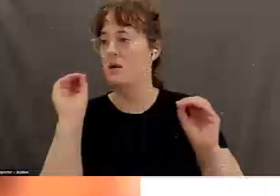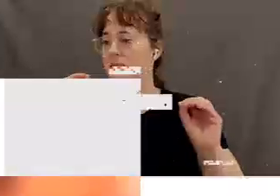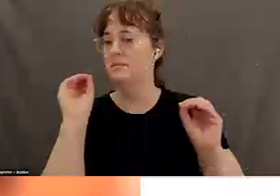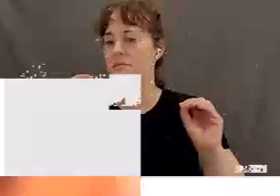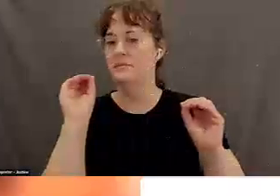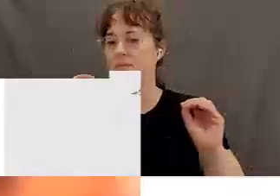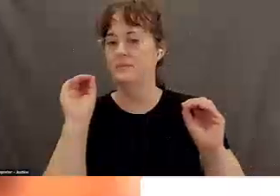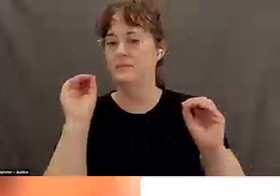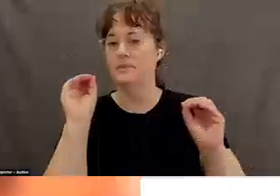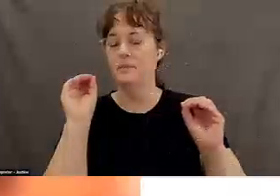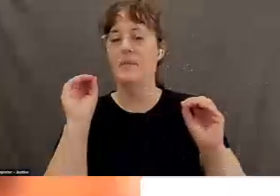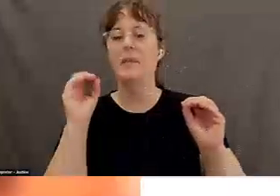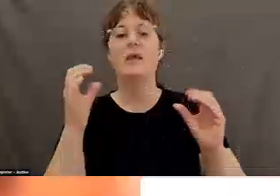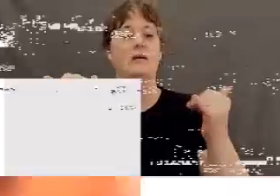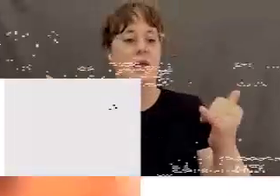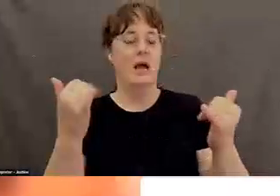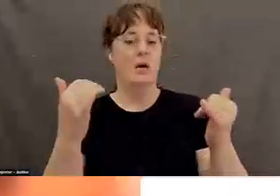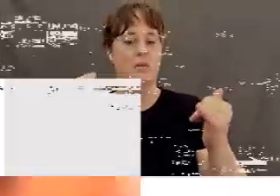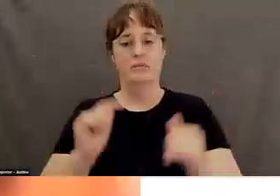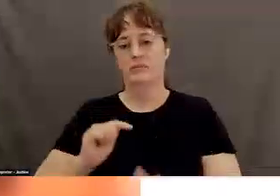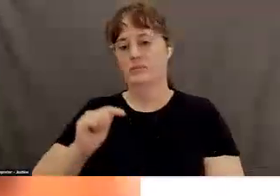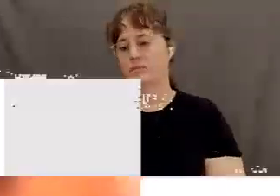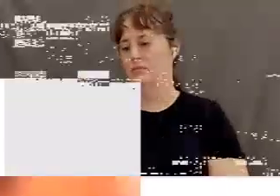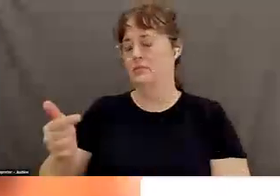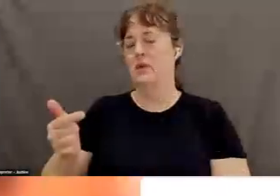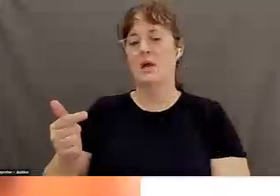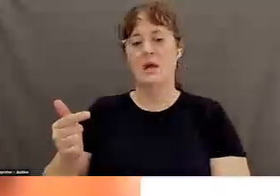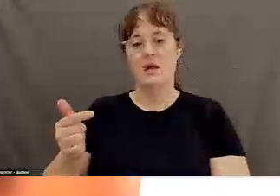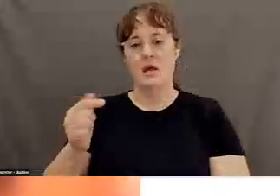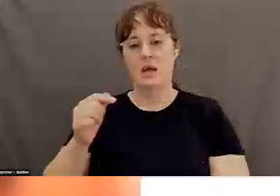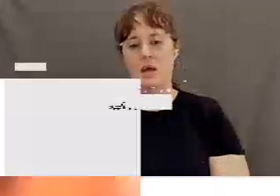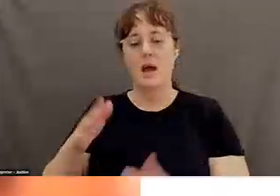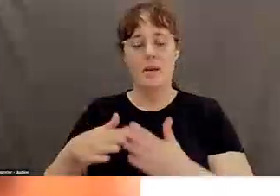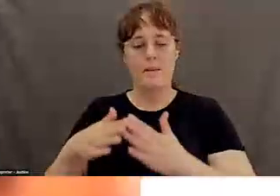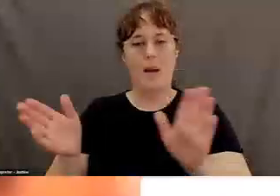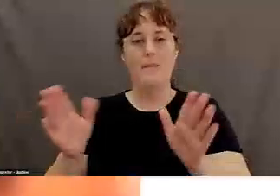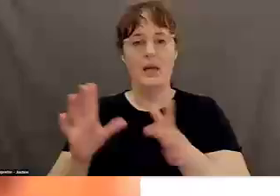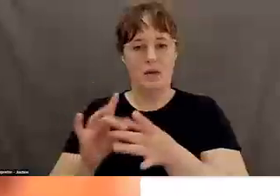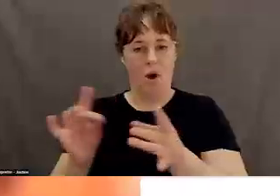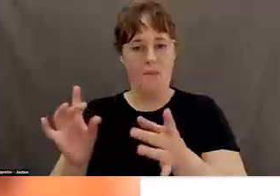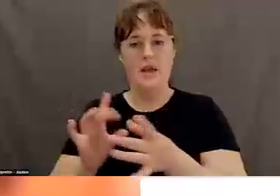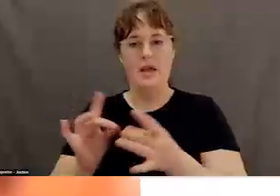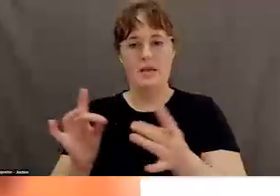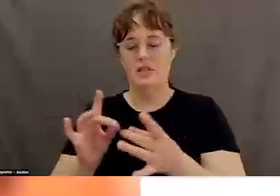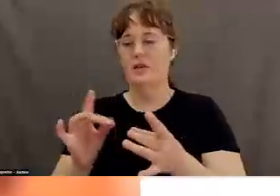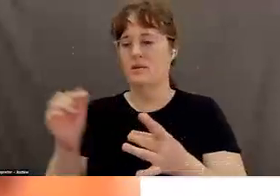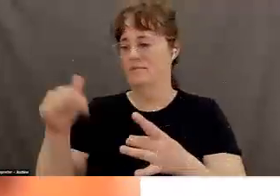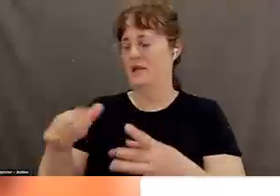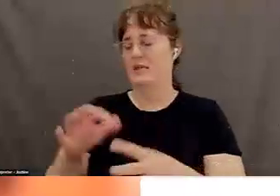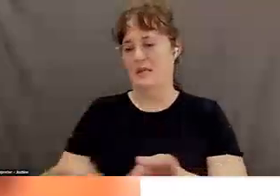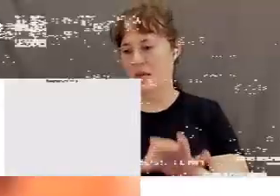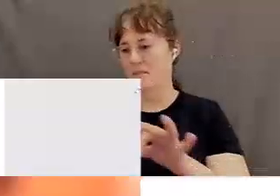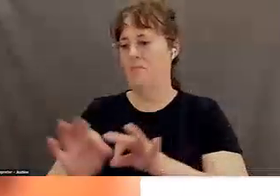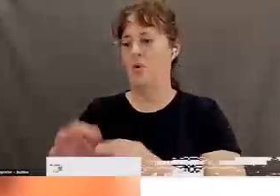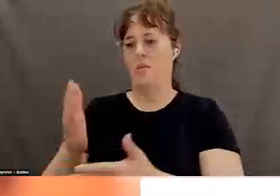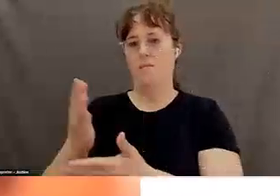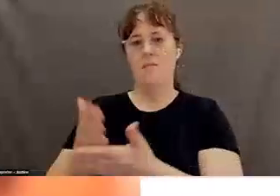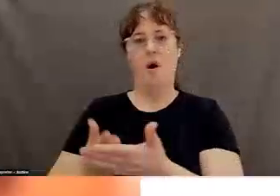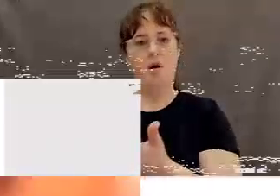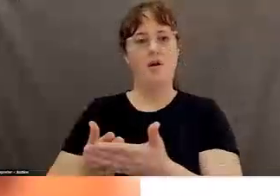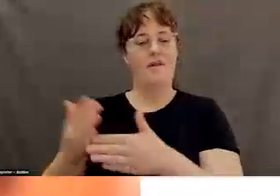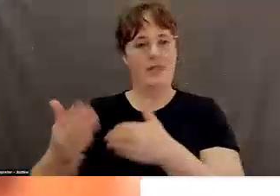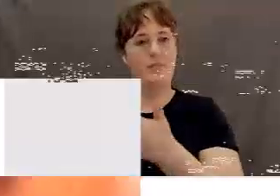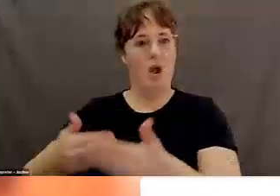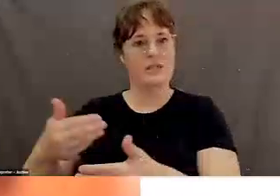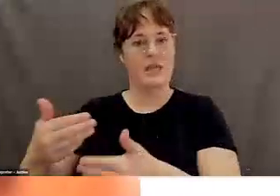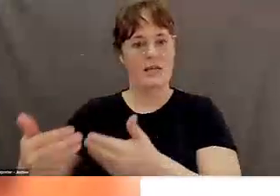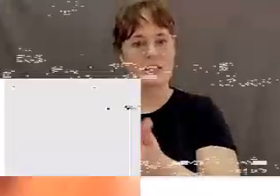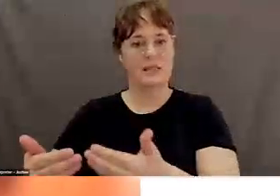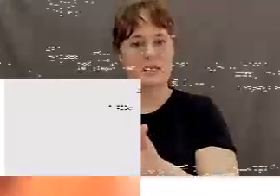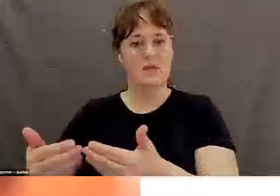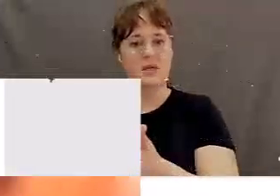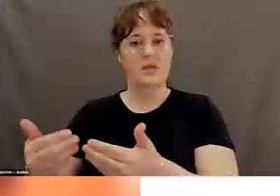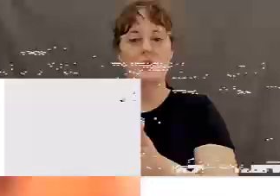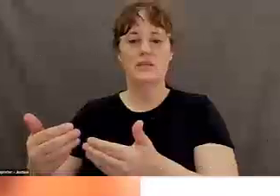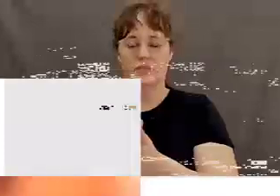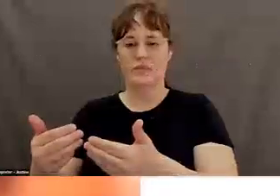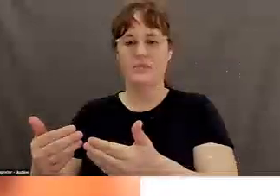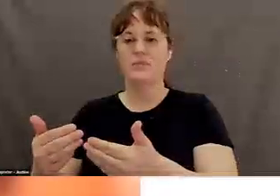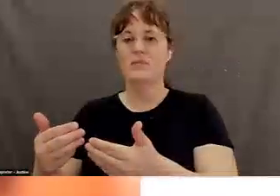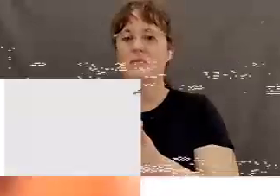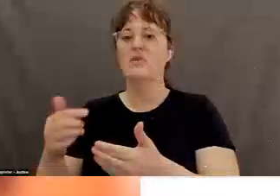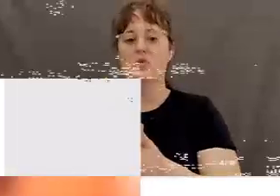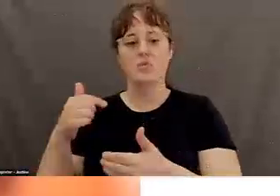Boardroom: We're now turned to public comment. System Expansion Committee welcomes public comment as an important part of the public process. Comments are received and considered by the committee in its deliberations.